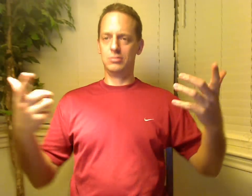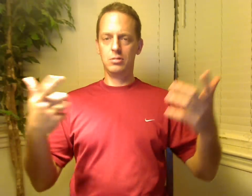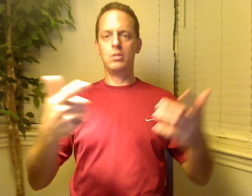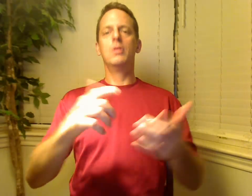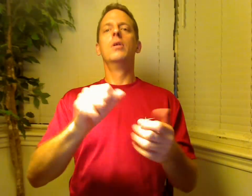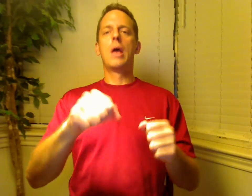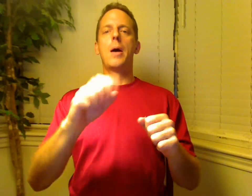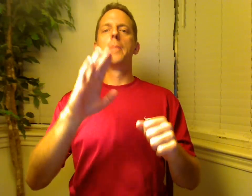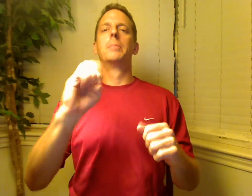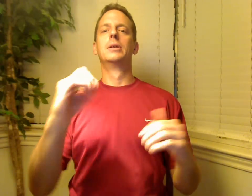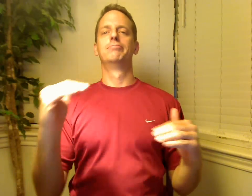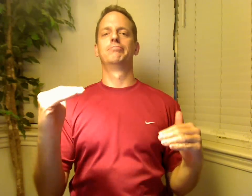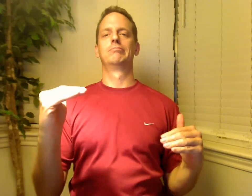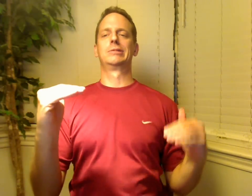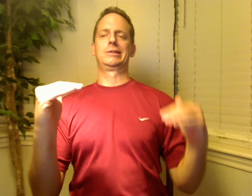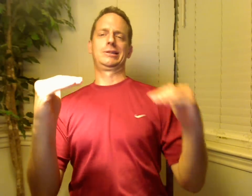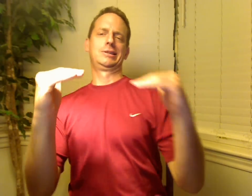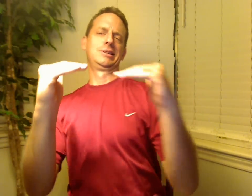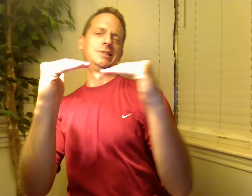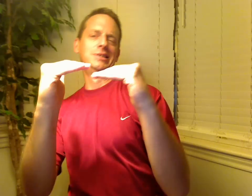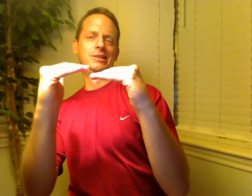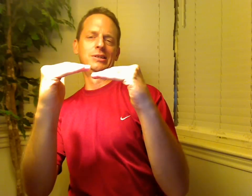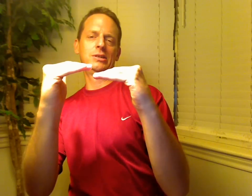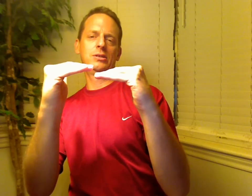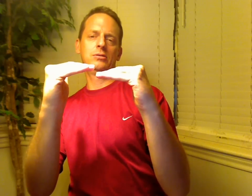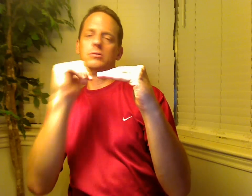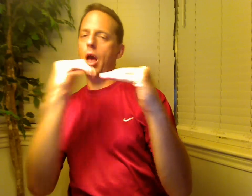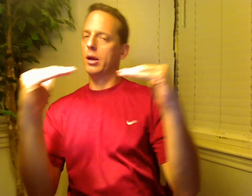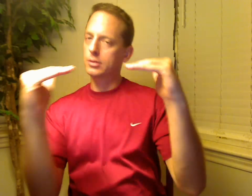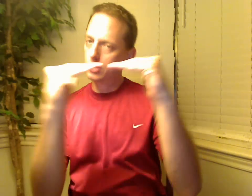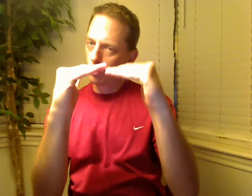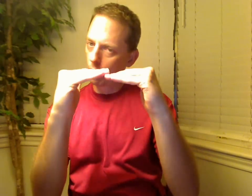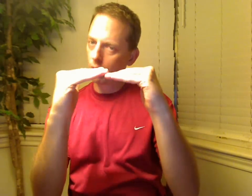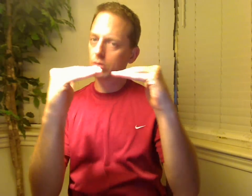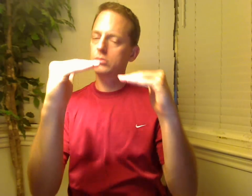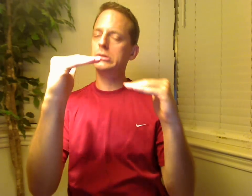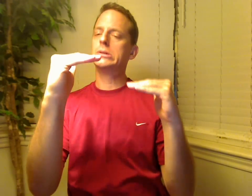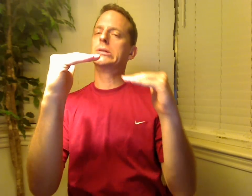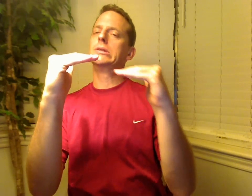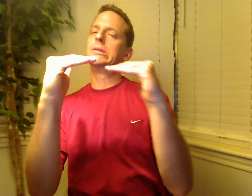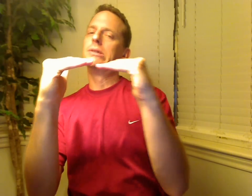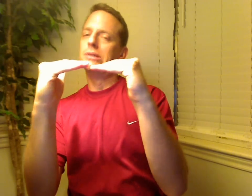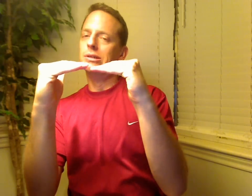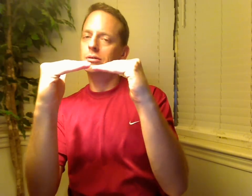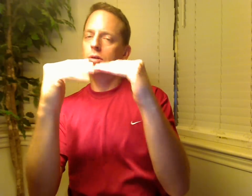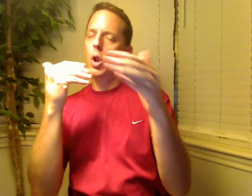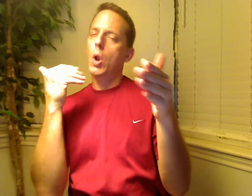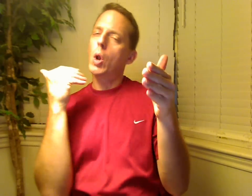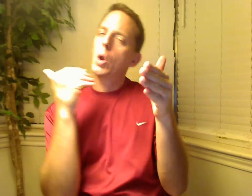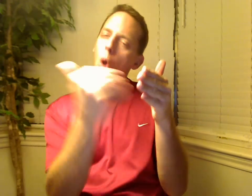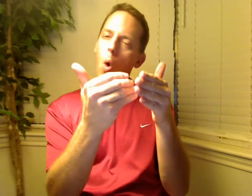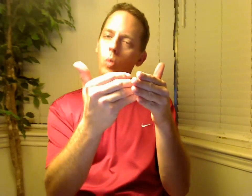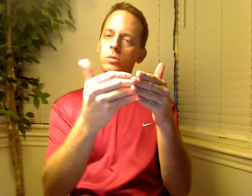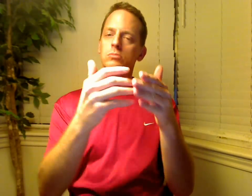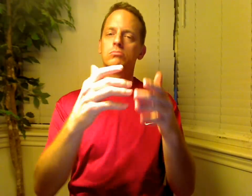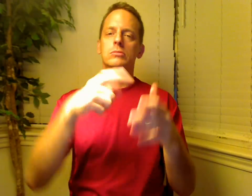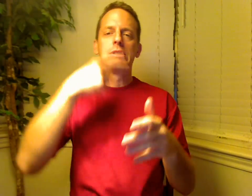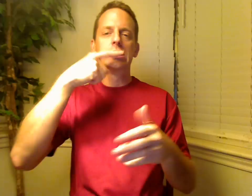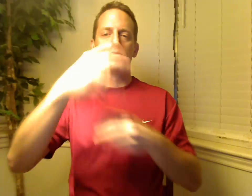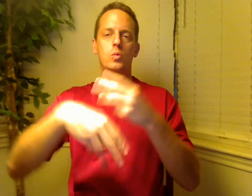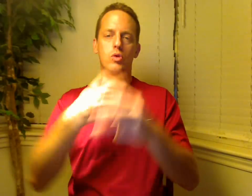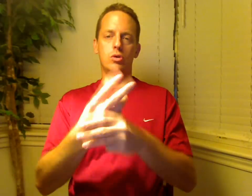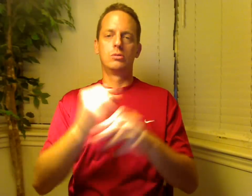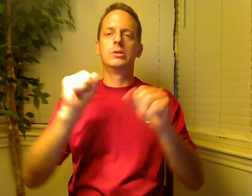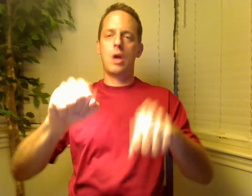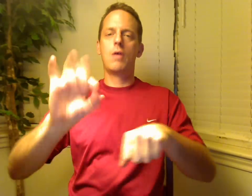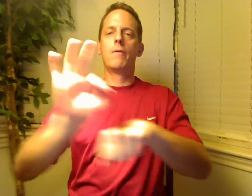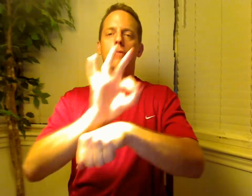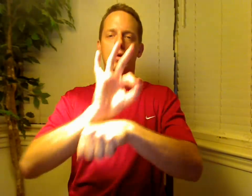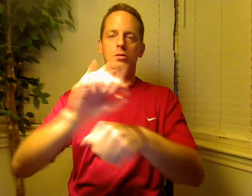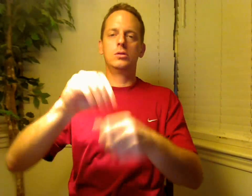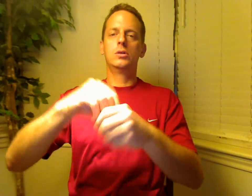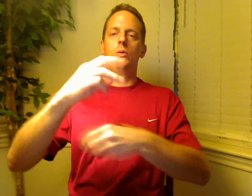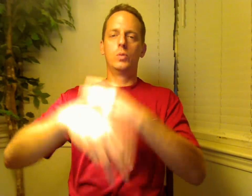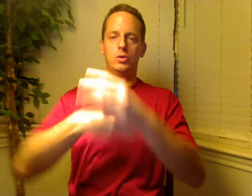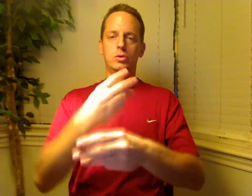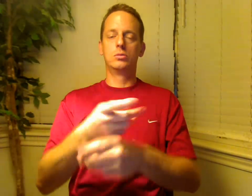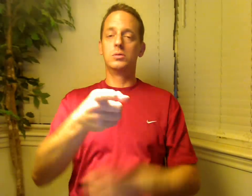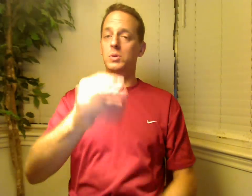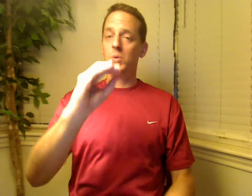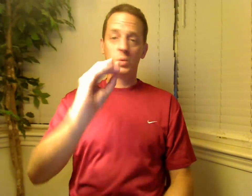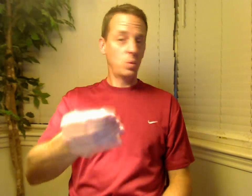they are almost equal with hearing people that they are able to be function in hearing world.